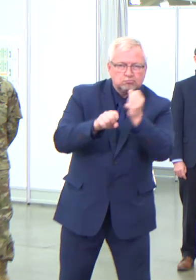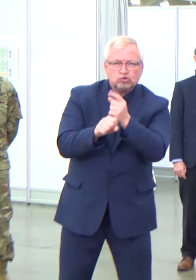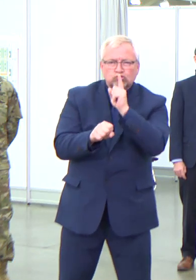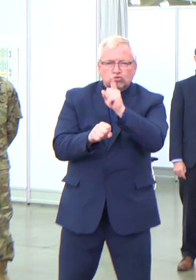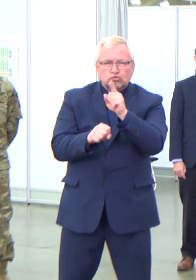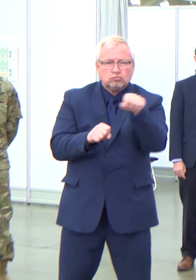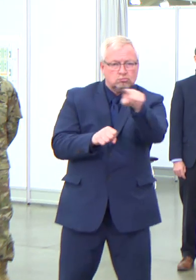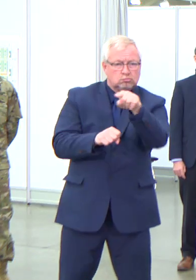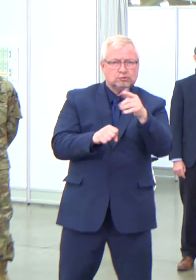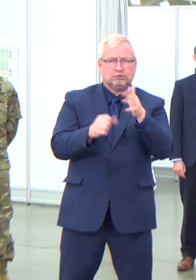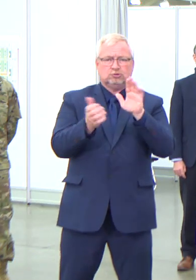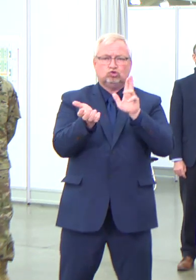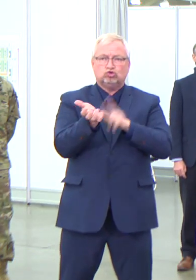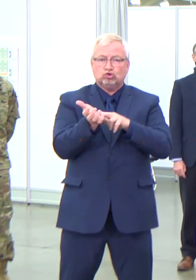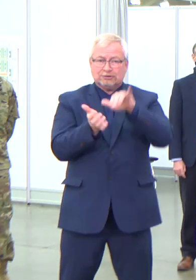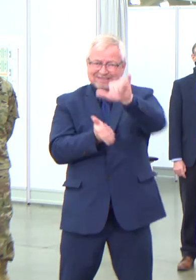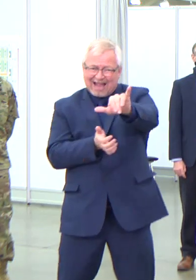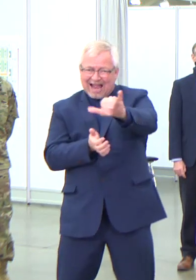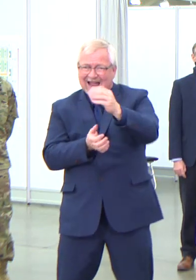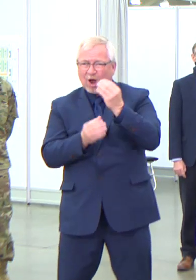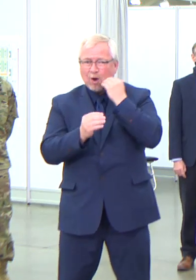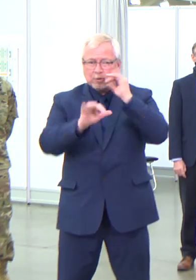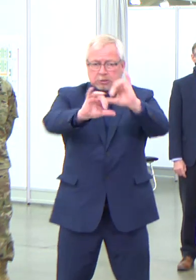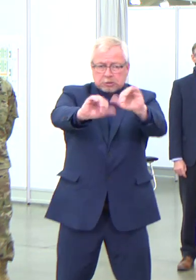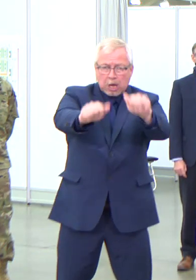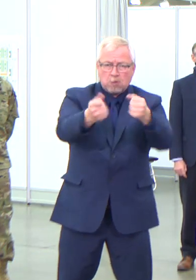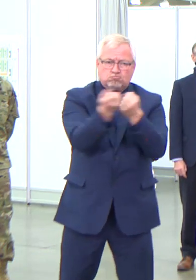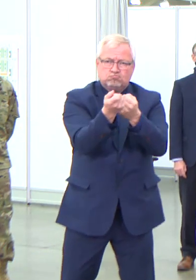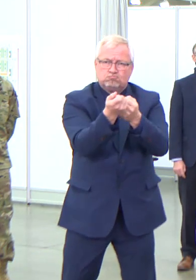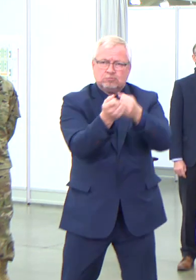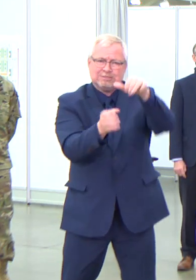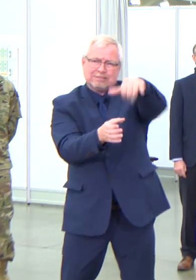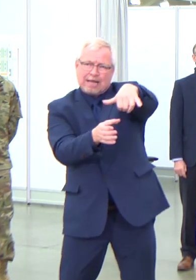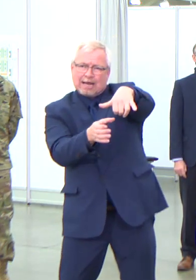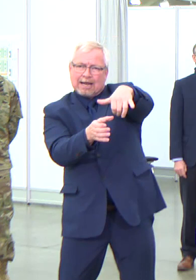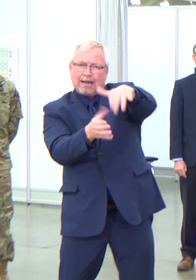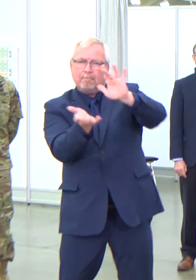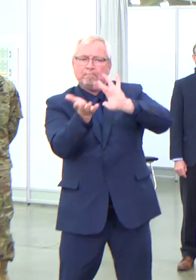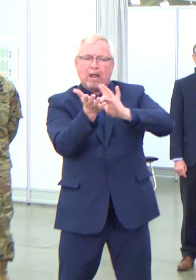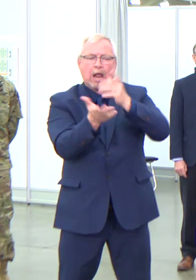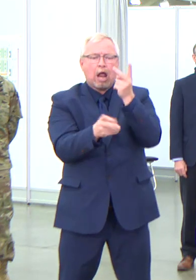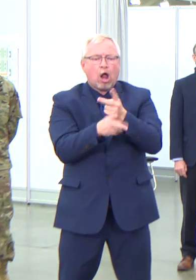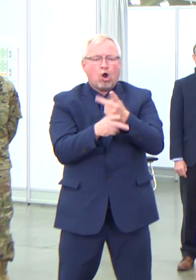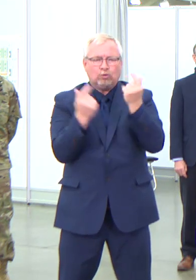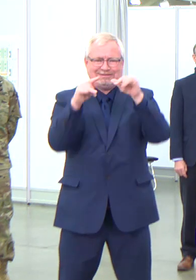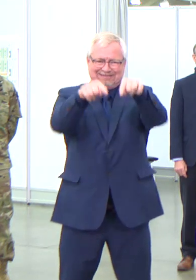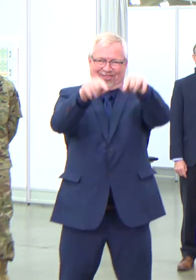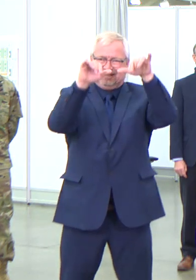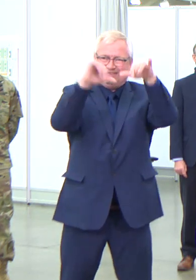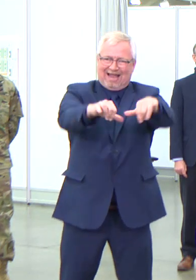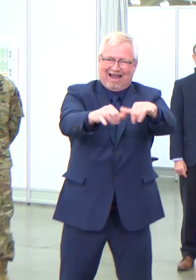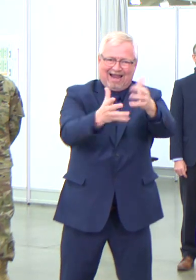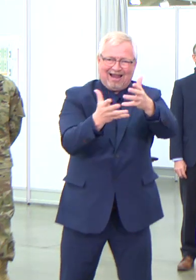triage and stabilizing residents in the nursing home in order to avoid unnecessary transport to hospitals. The goal here is not